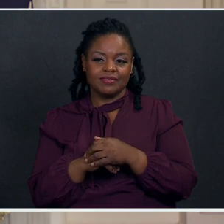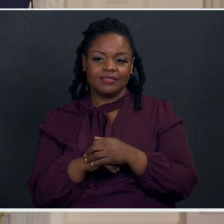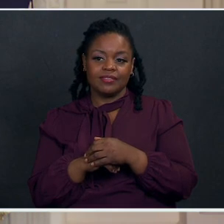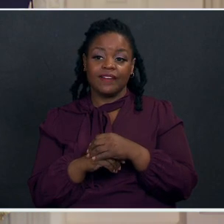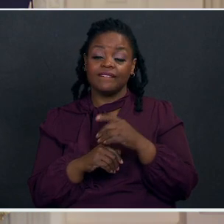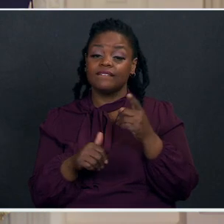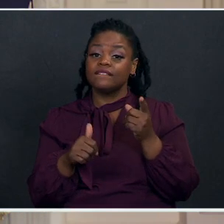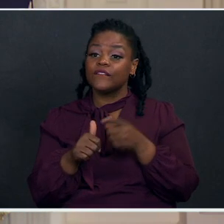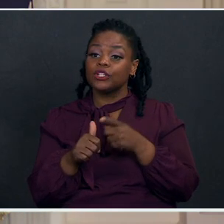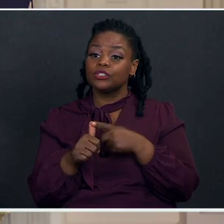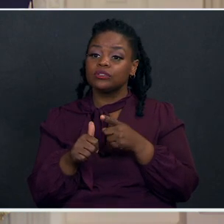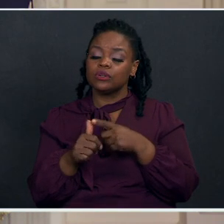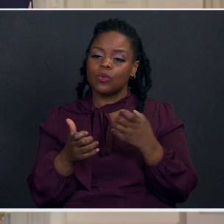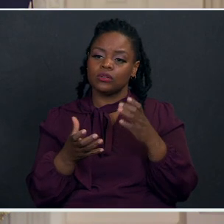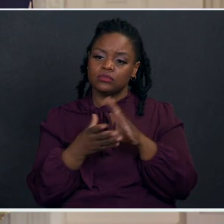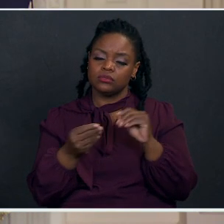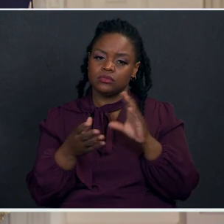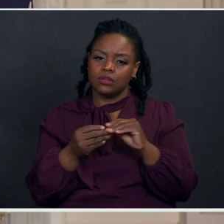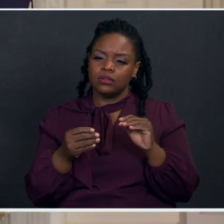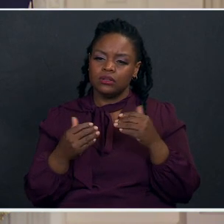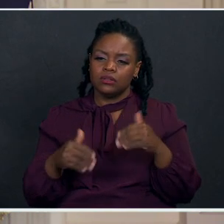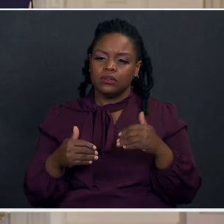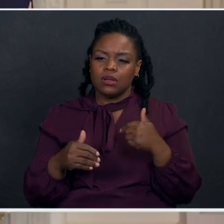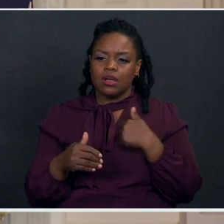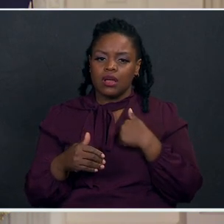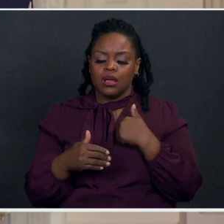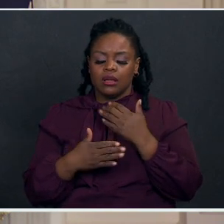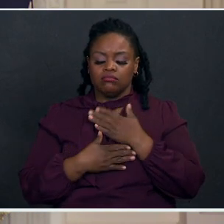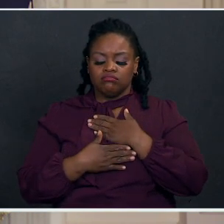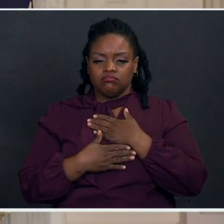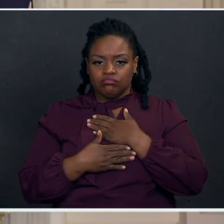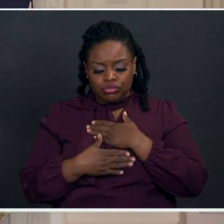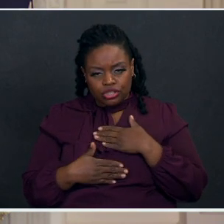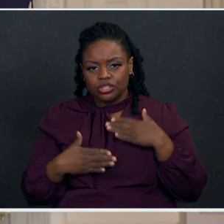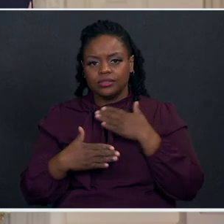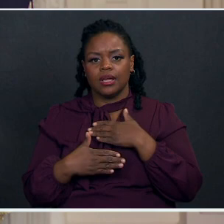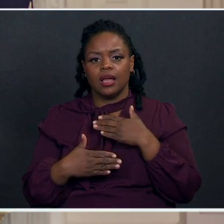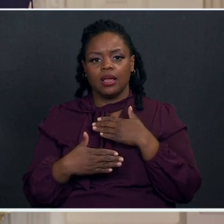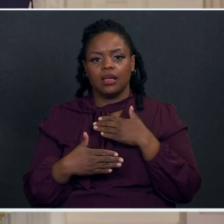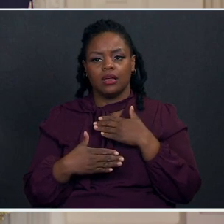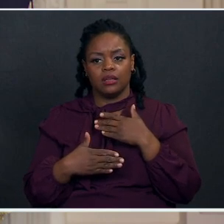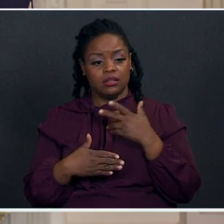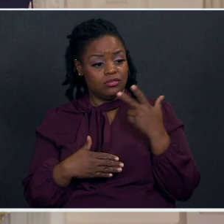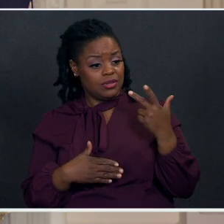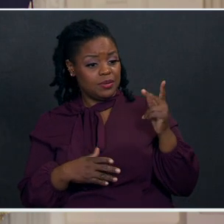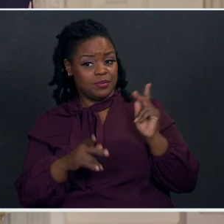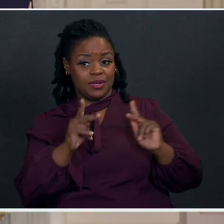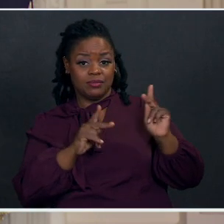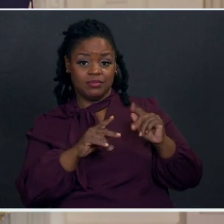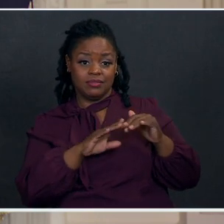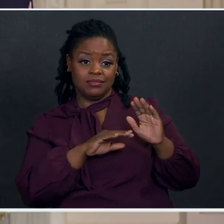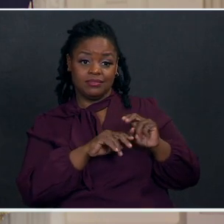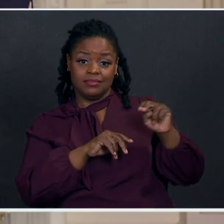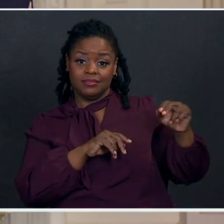I can't tell you how much I appreciate the three people standing next to me here for what they've agreed to do to help,